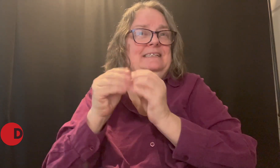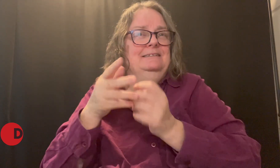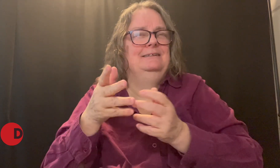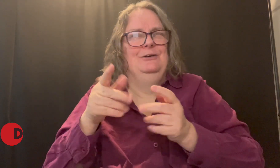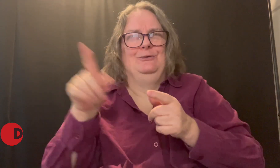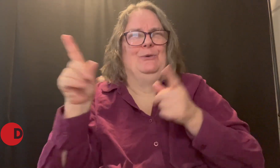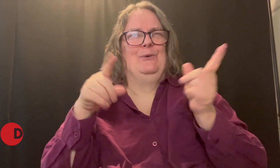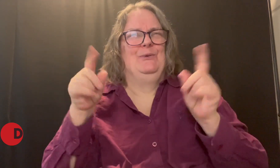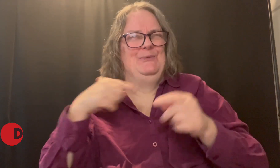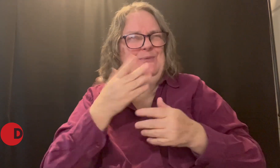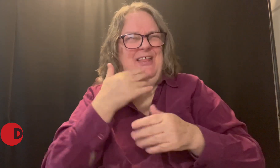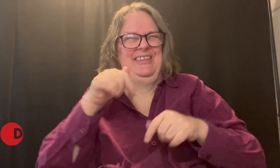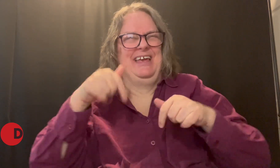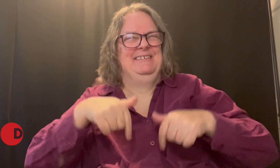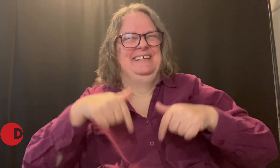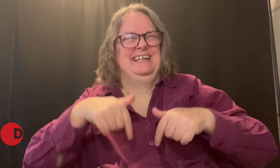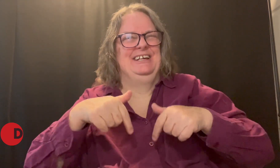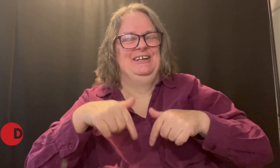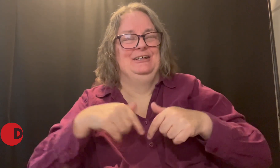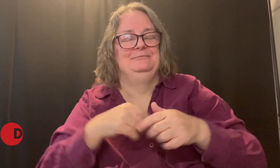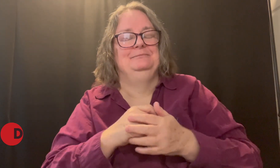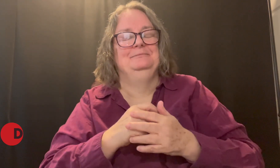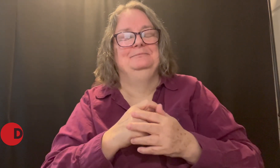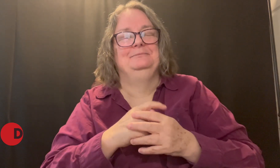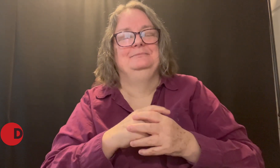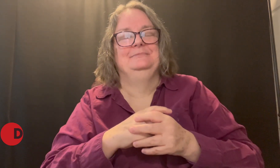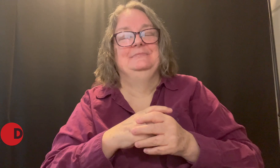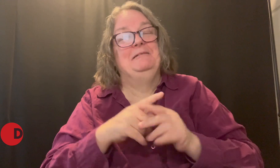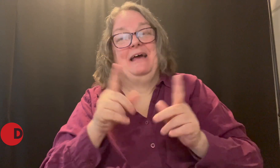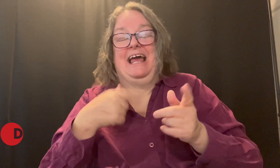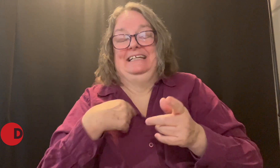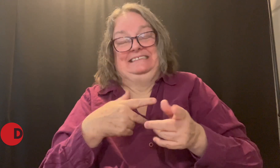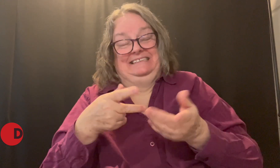Why does the interpreter have to be present here...